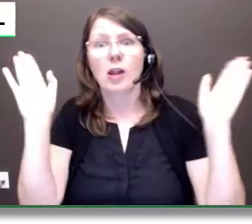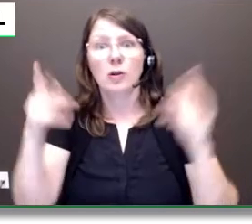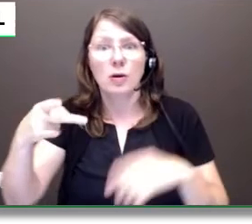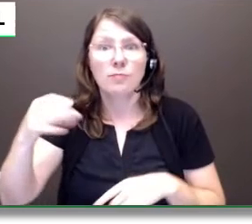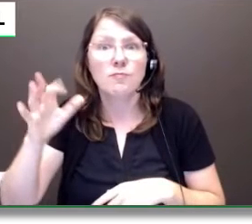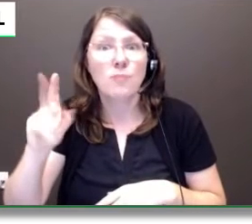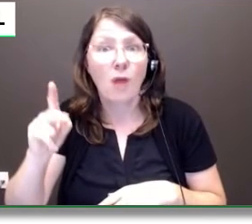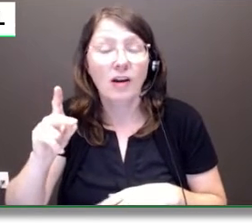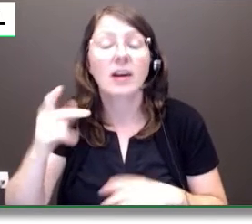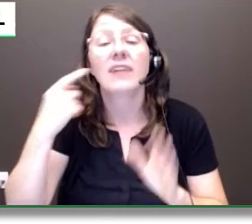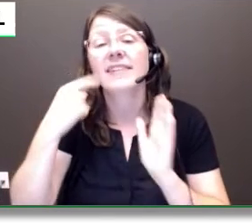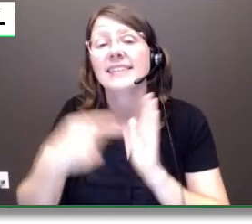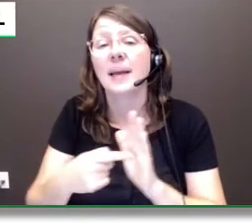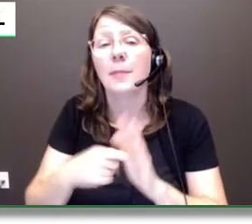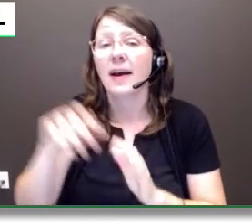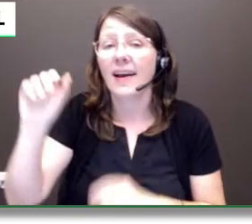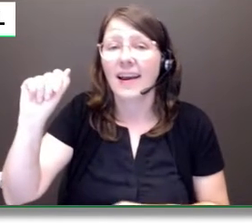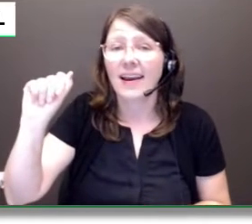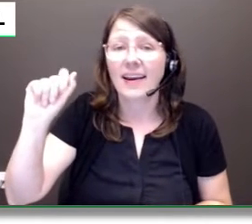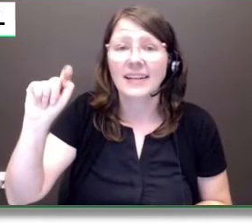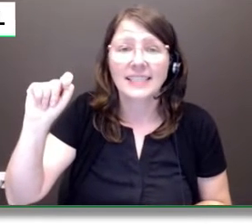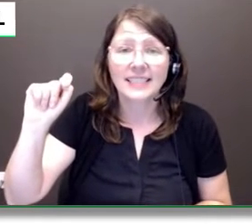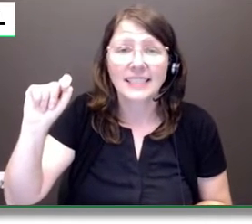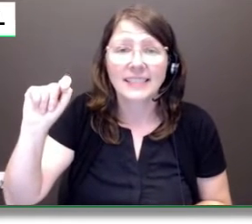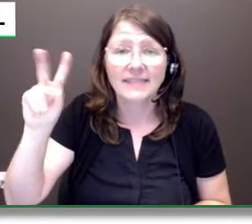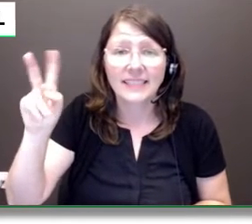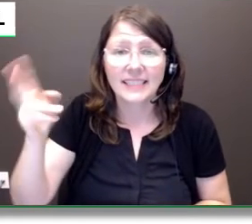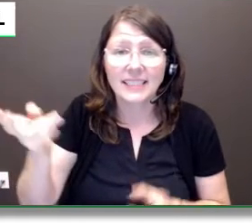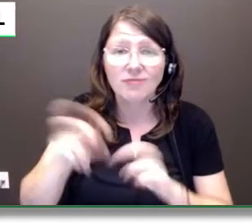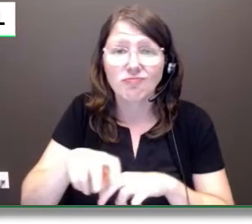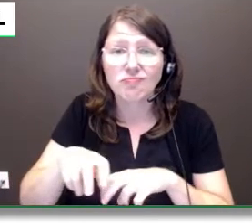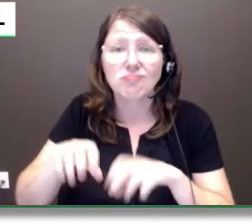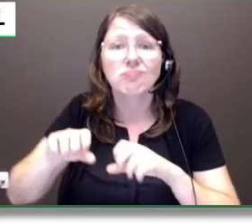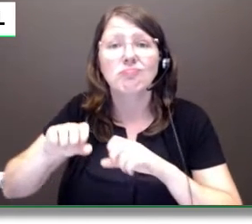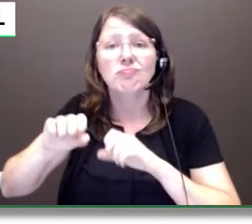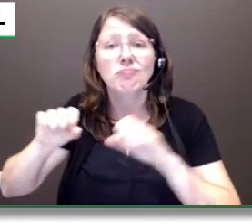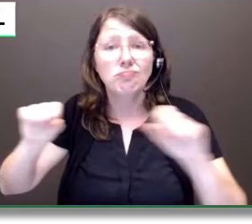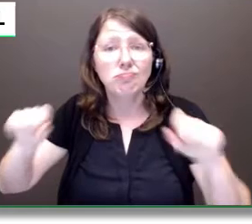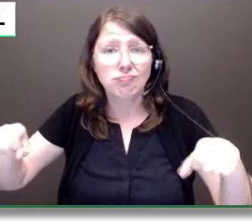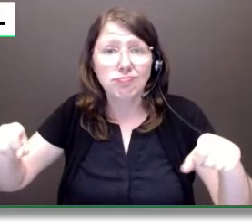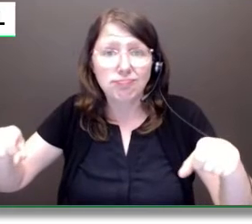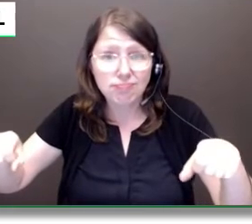be used across you know each park where it can be used where they can go